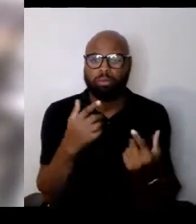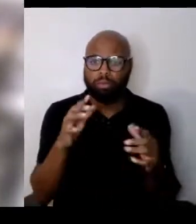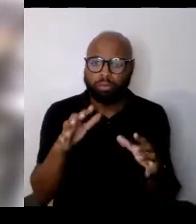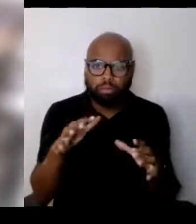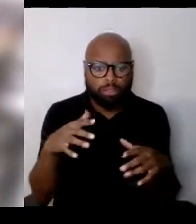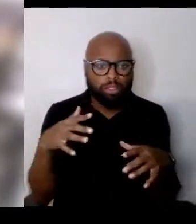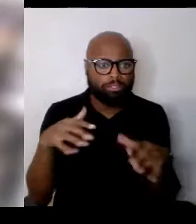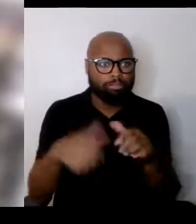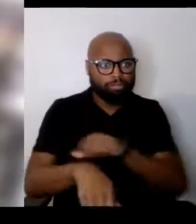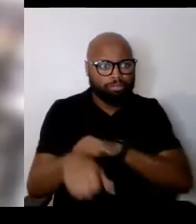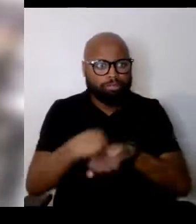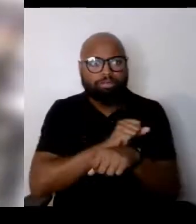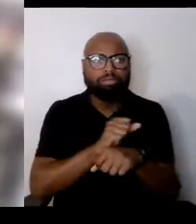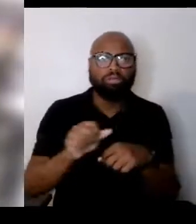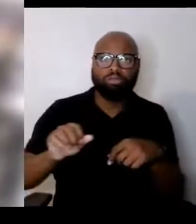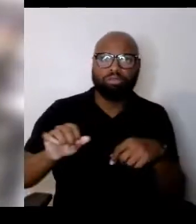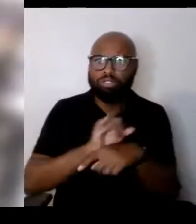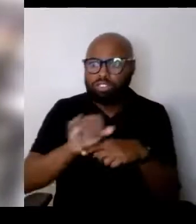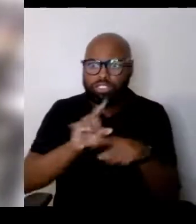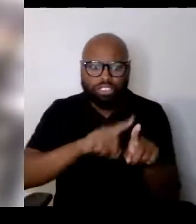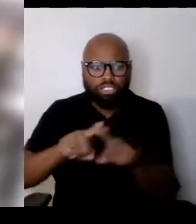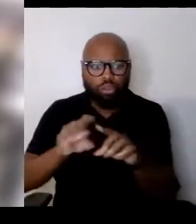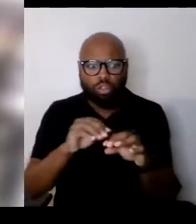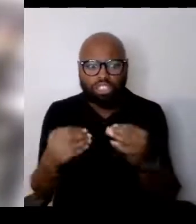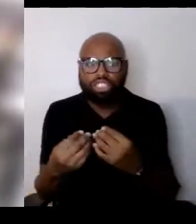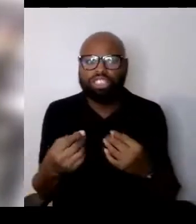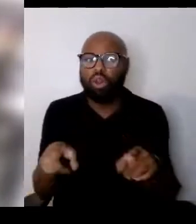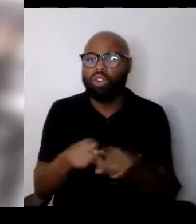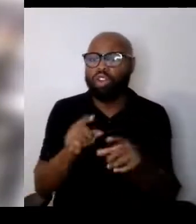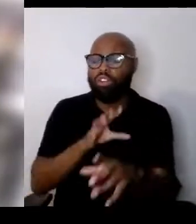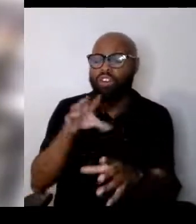and I was even part of a lawsuit against the government.